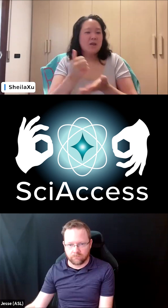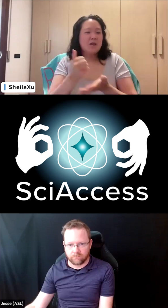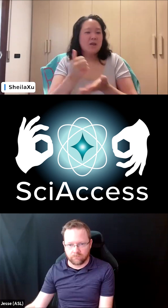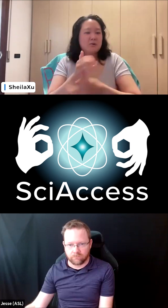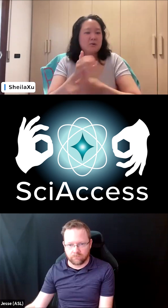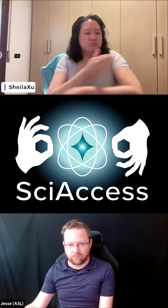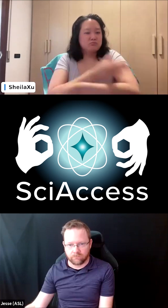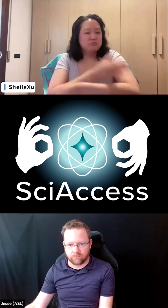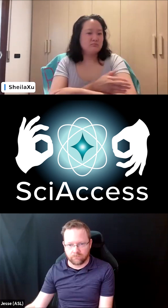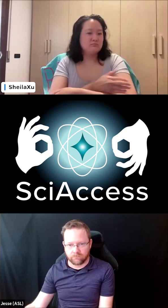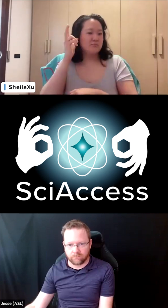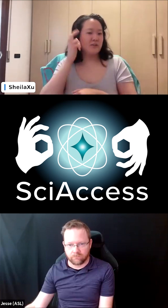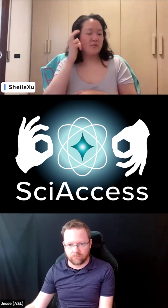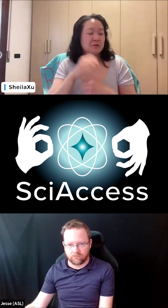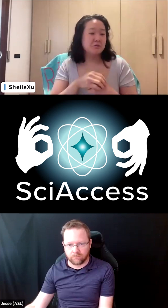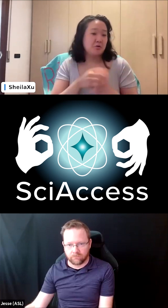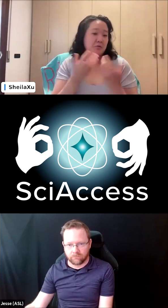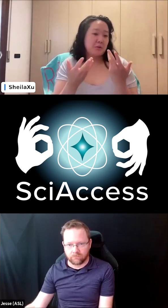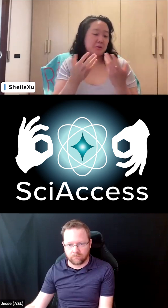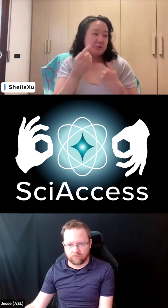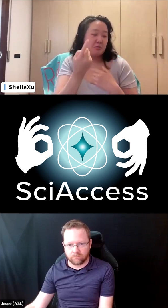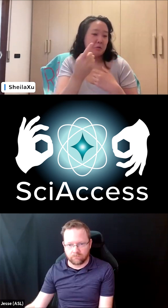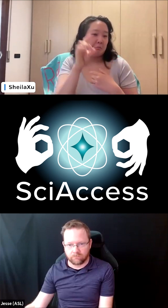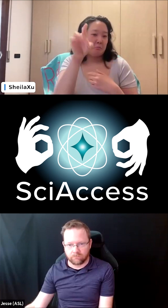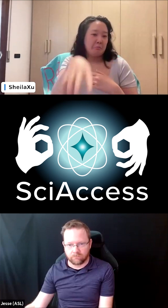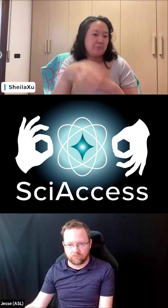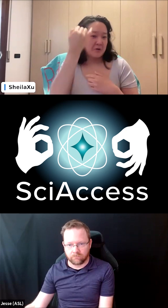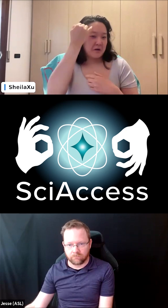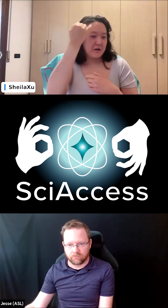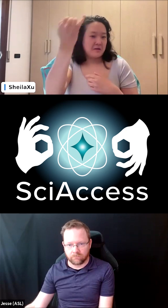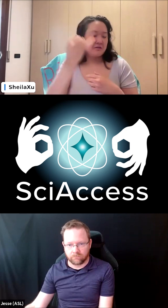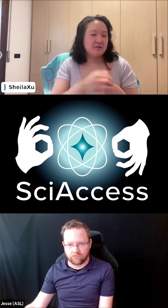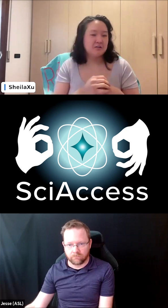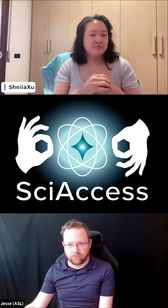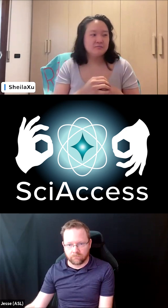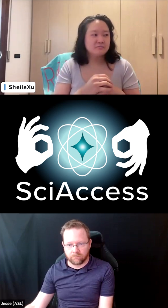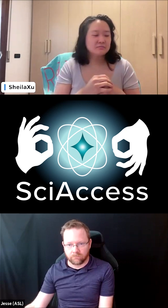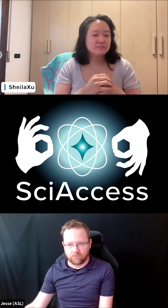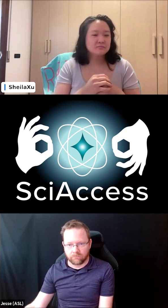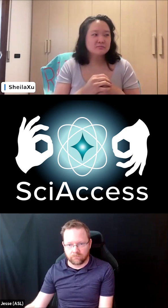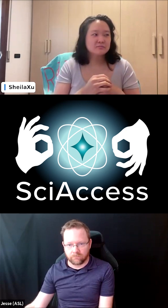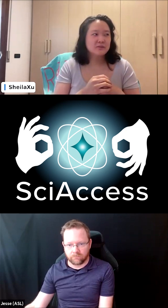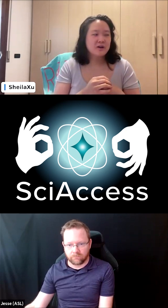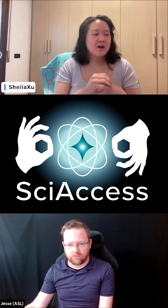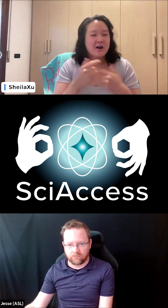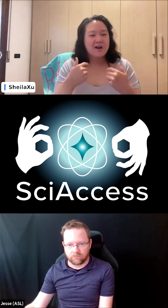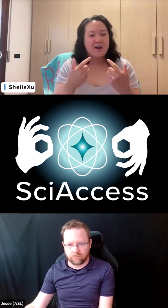But with this software able to convert the sounds into something visual helps to be able to understand that